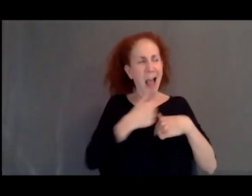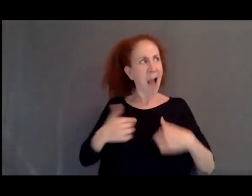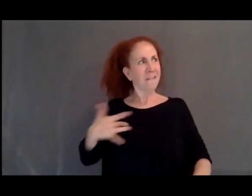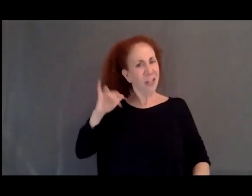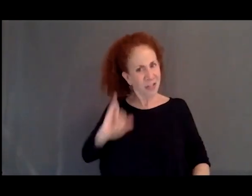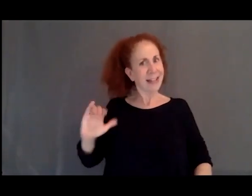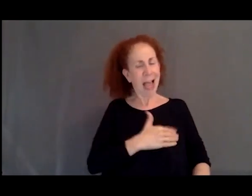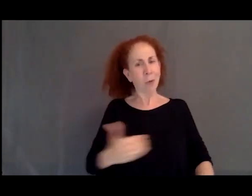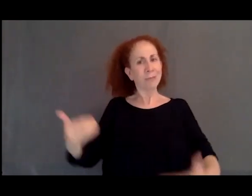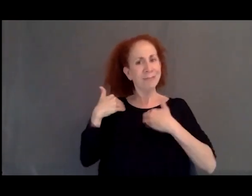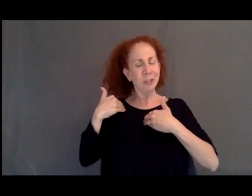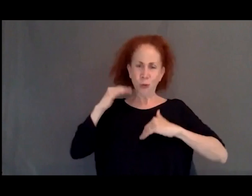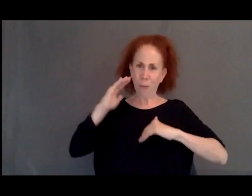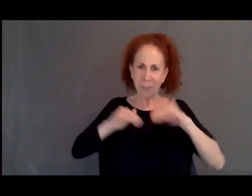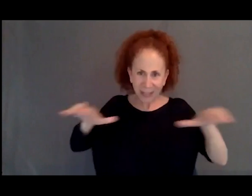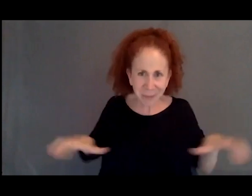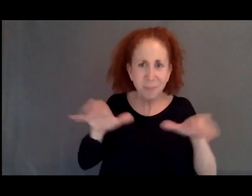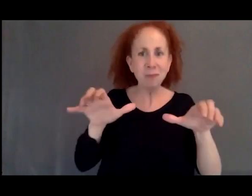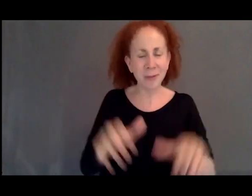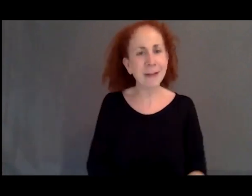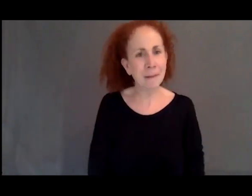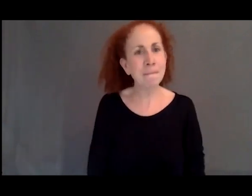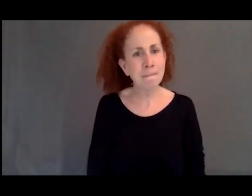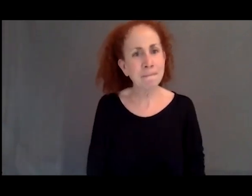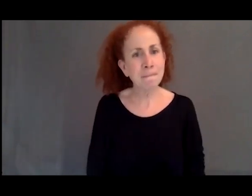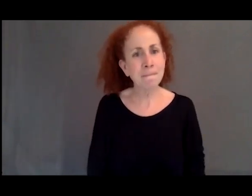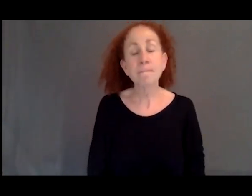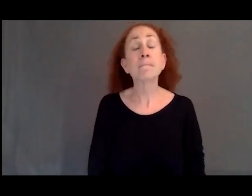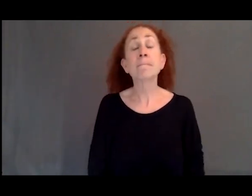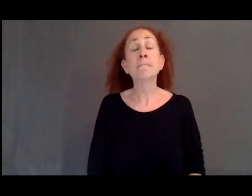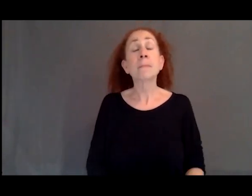because I felt that as much as I could have accomplished myself